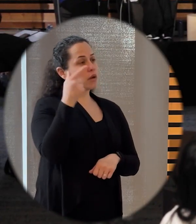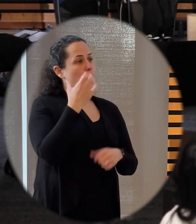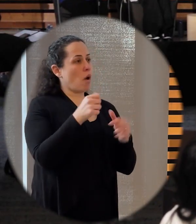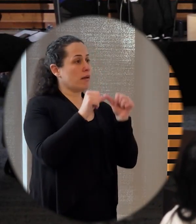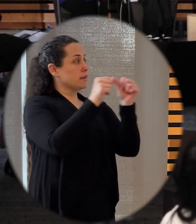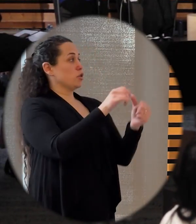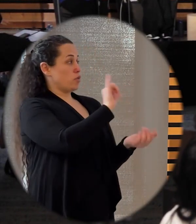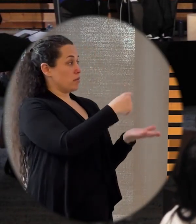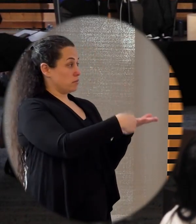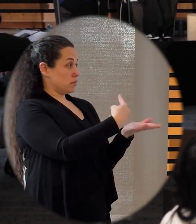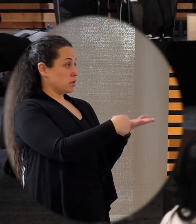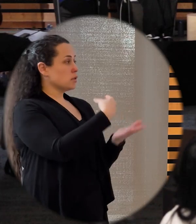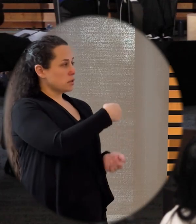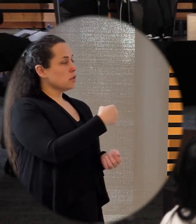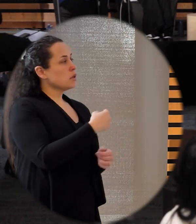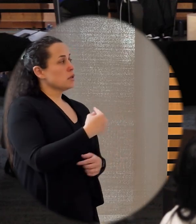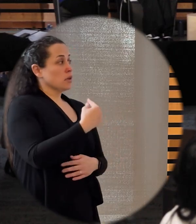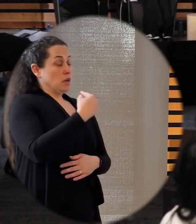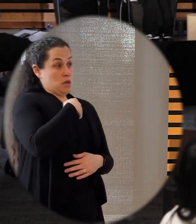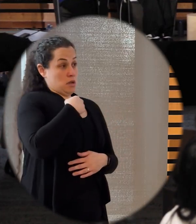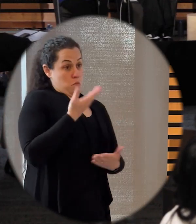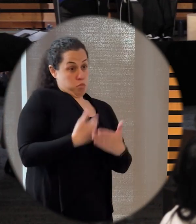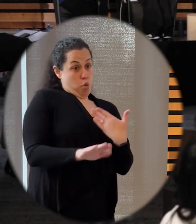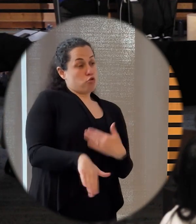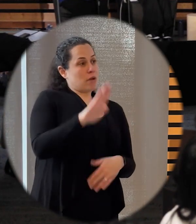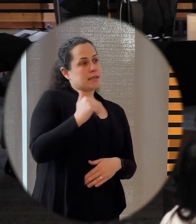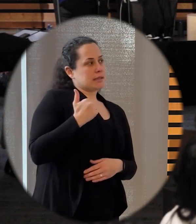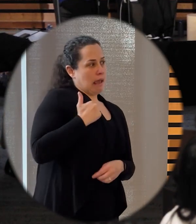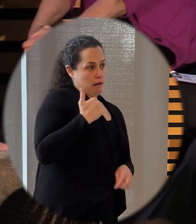as someone who was born and raised and lived in Canada for the 59 years I've been alive,